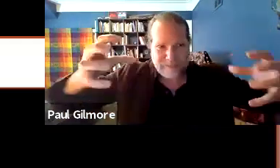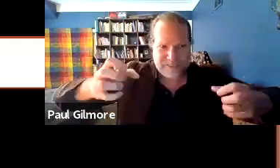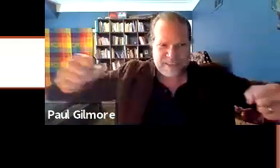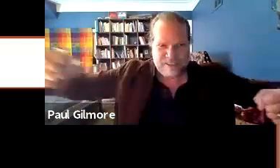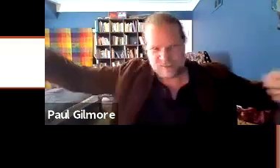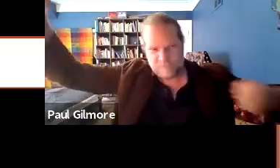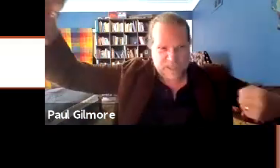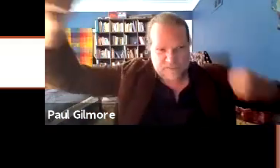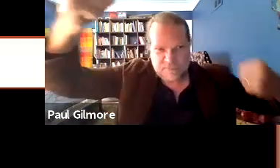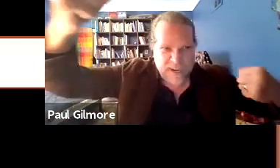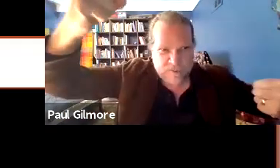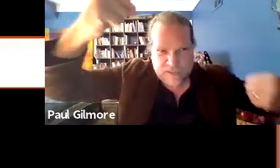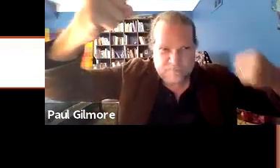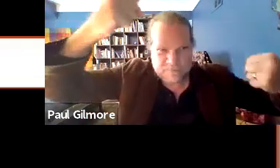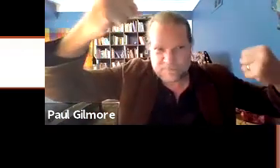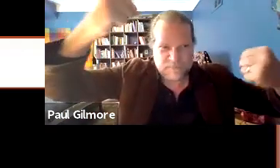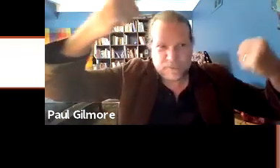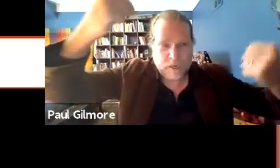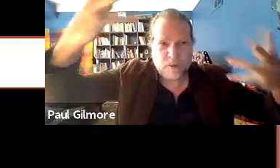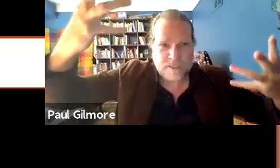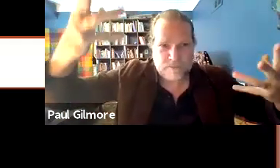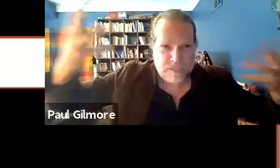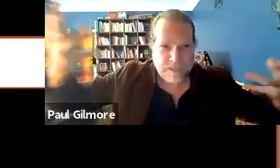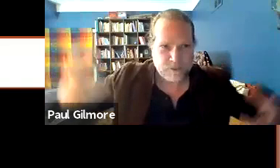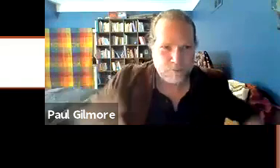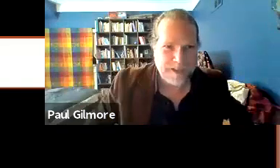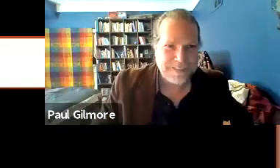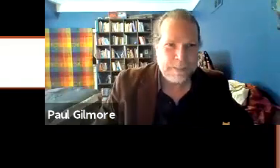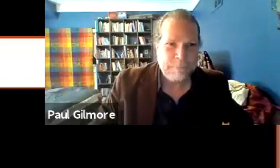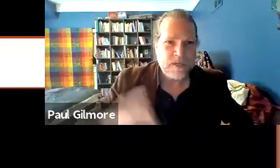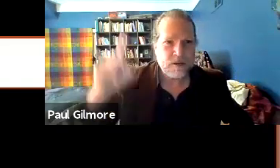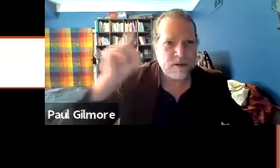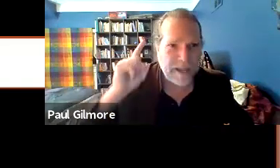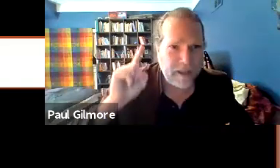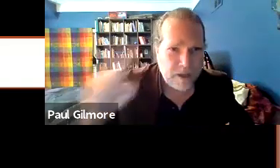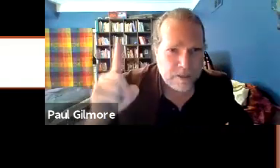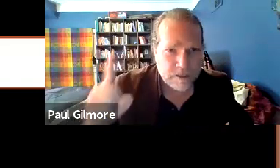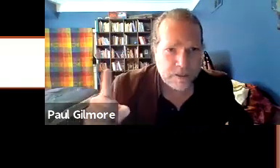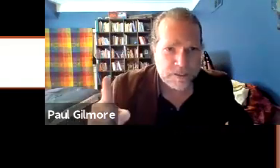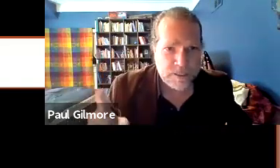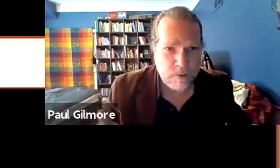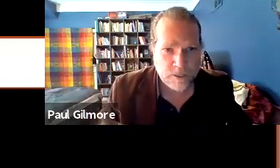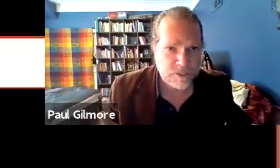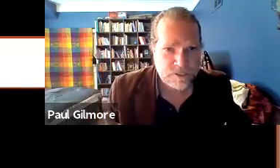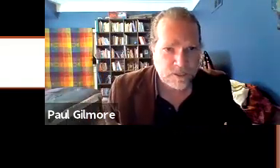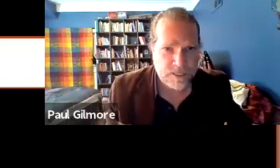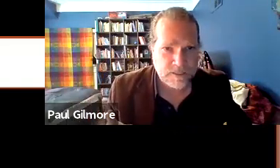You know, that's this big, angry, aggressive statue right here at our sea washed sunset